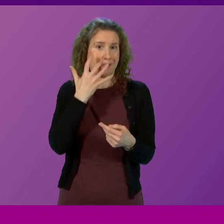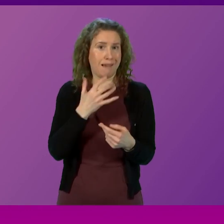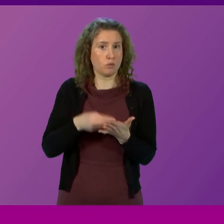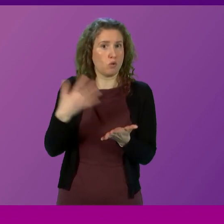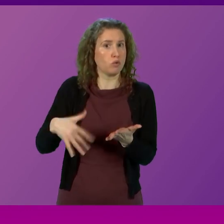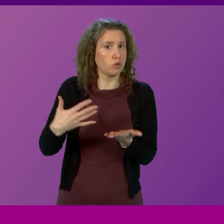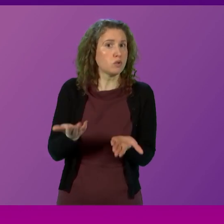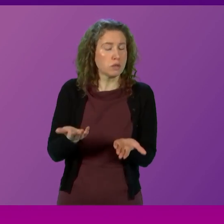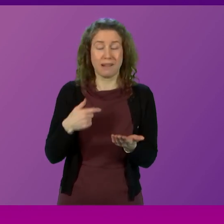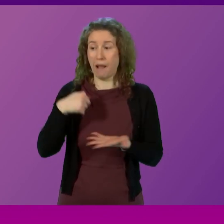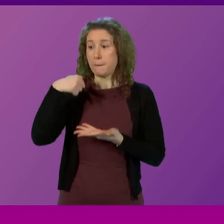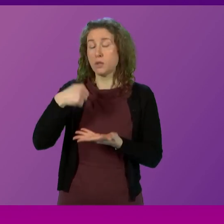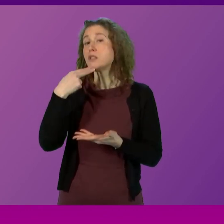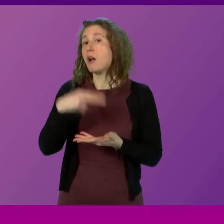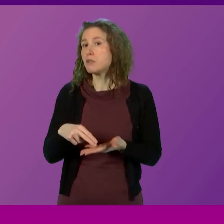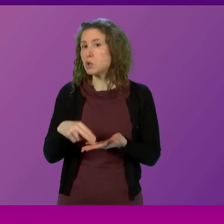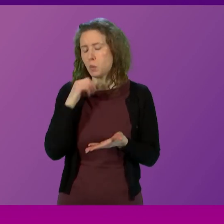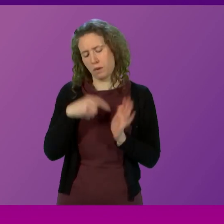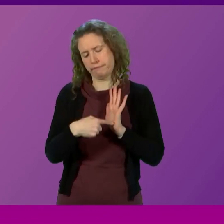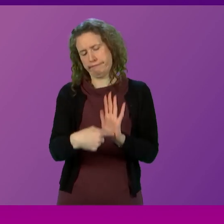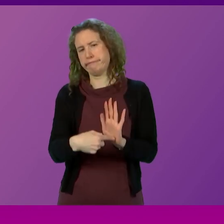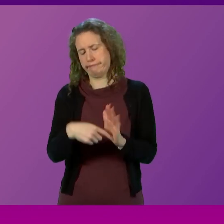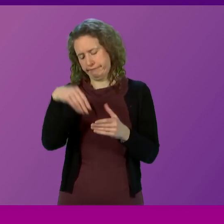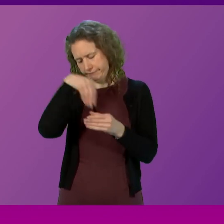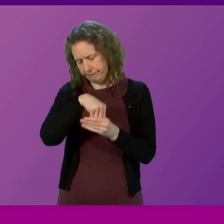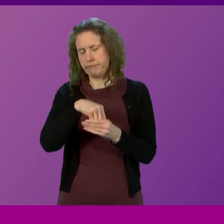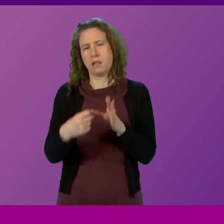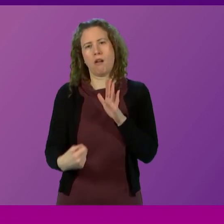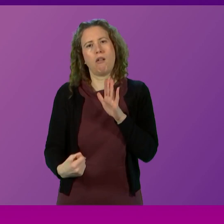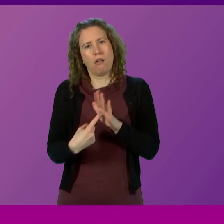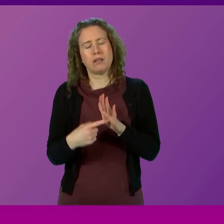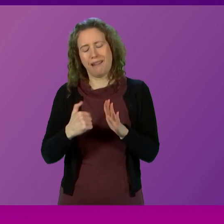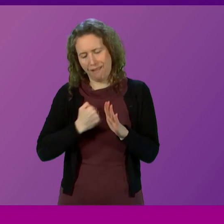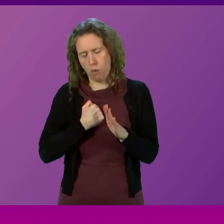Our budget this afternoon will very much have at its heart our determination to